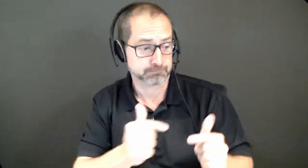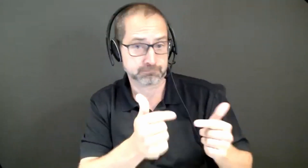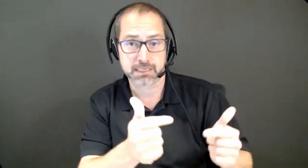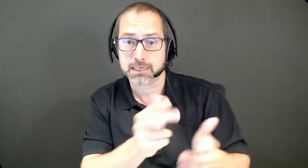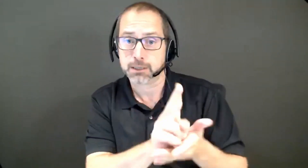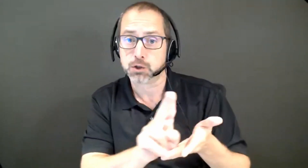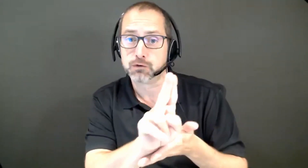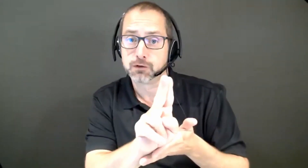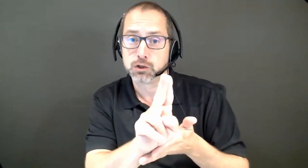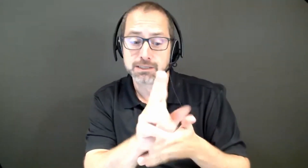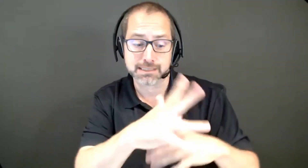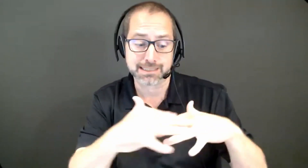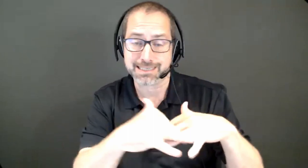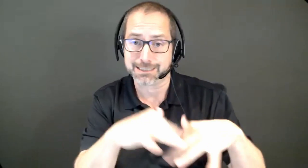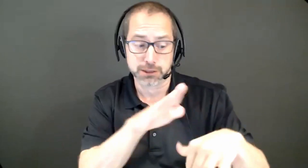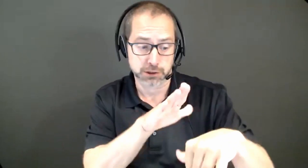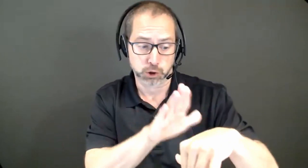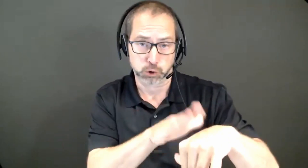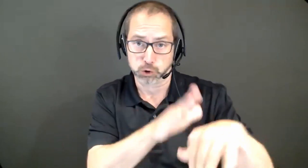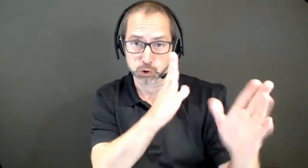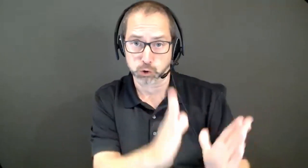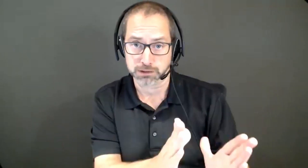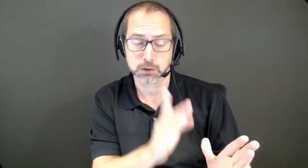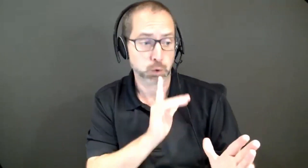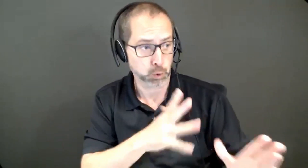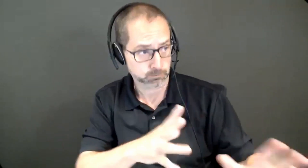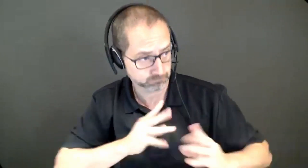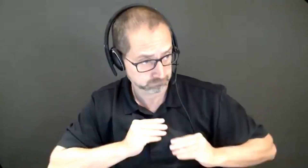who has agreed to open the event with ceremony to help ground us.